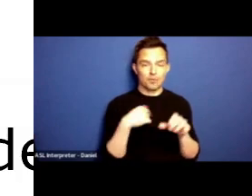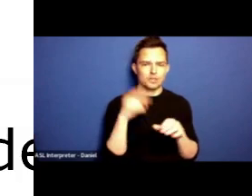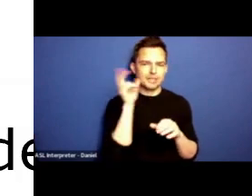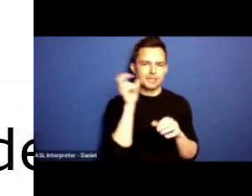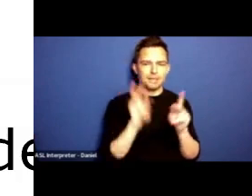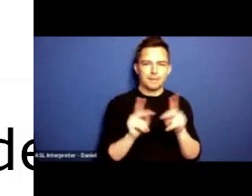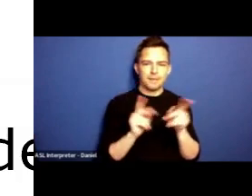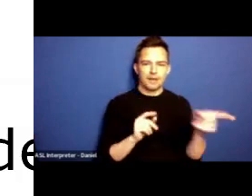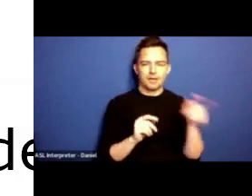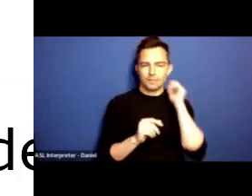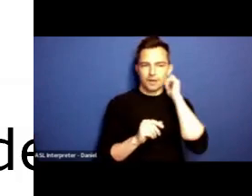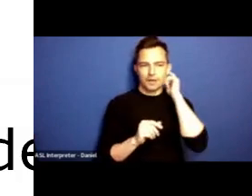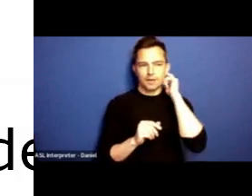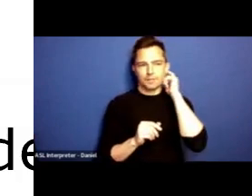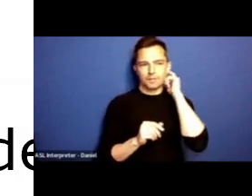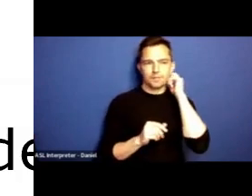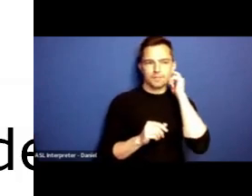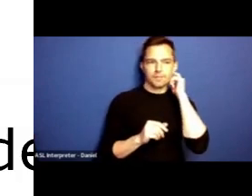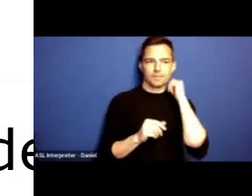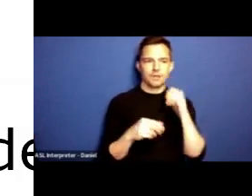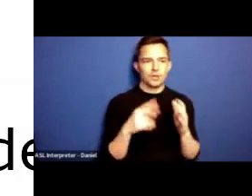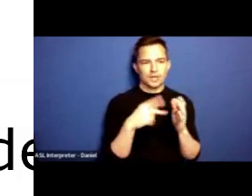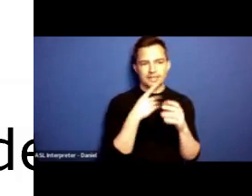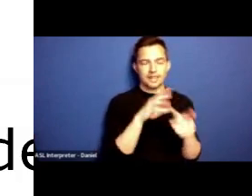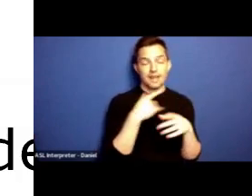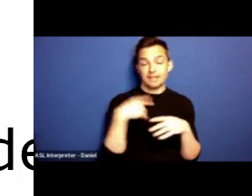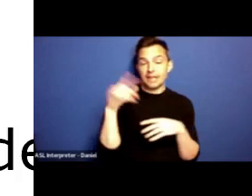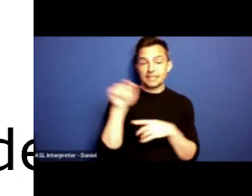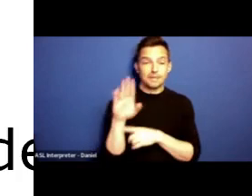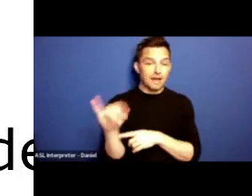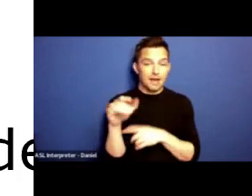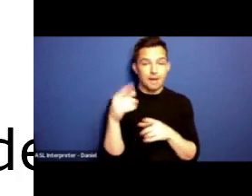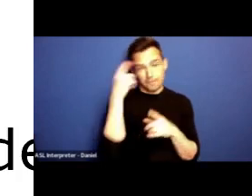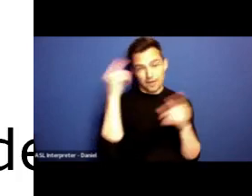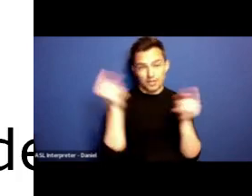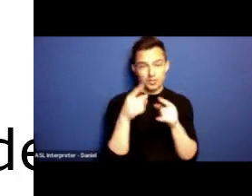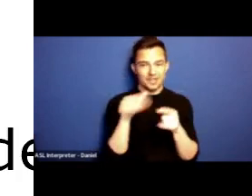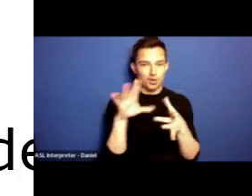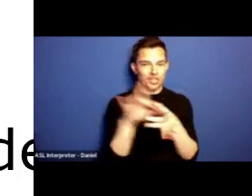they're reading. And they're saying that they had a brain injury, and they didn't get connected to those services.